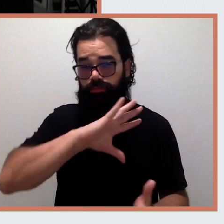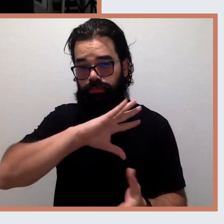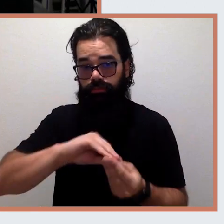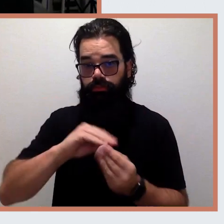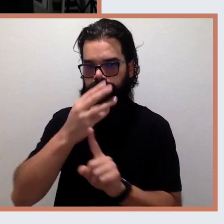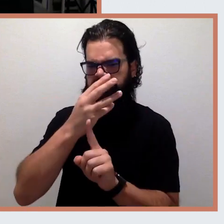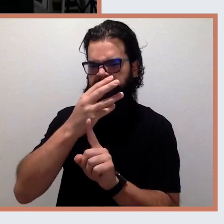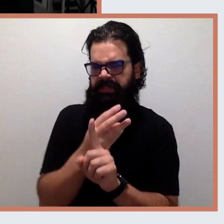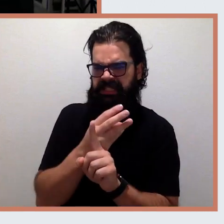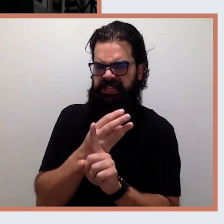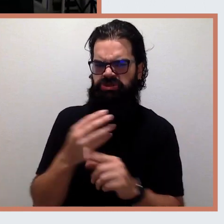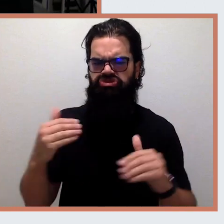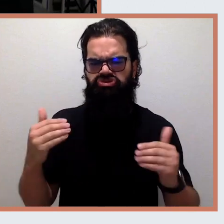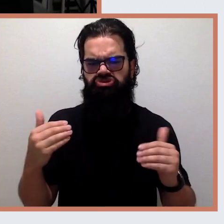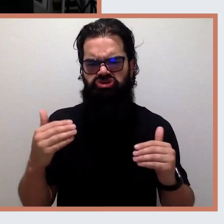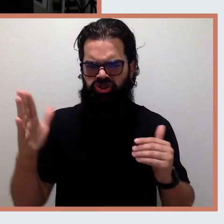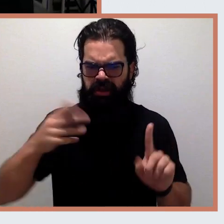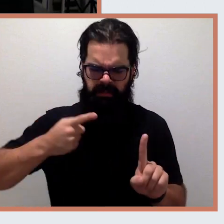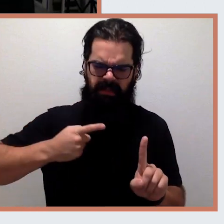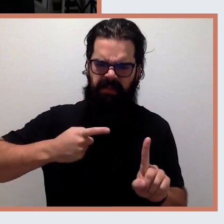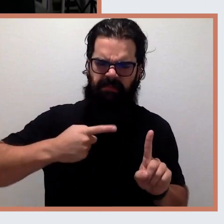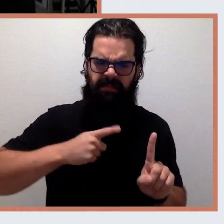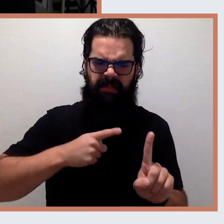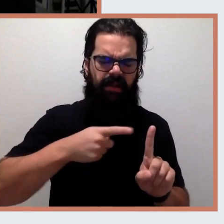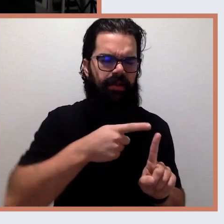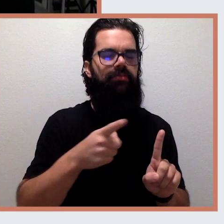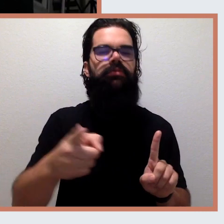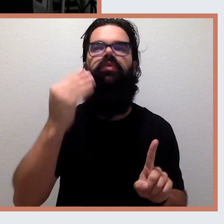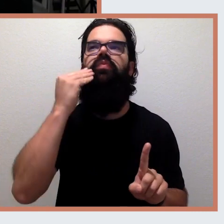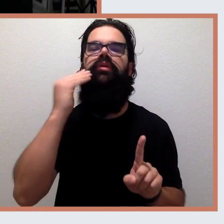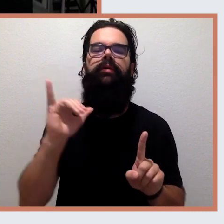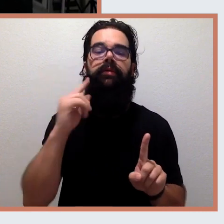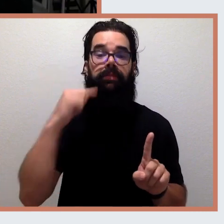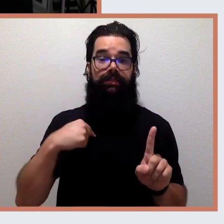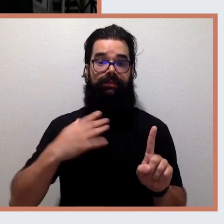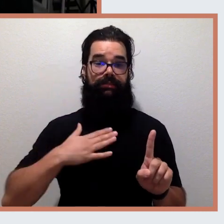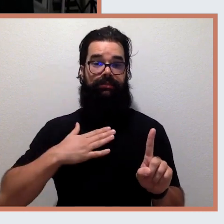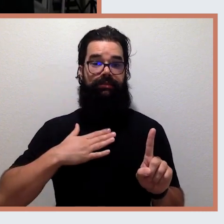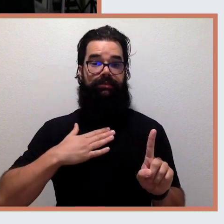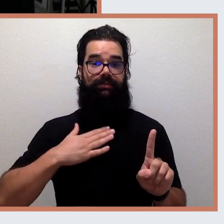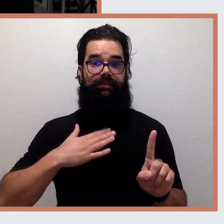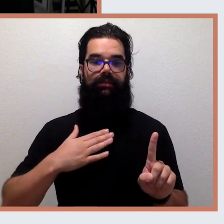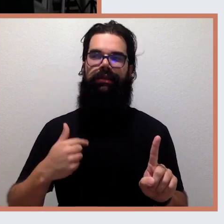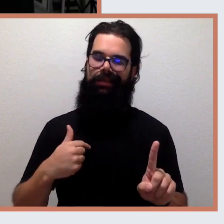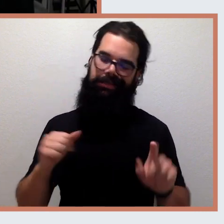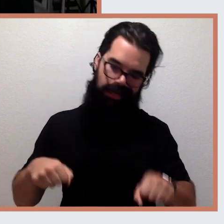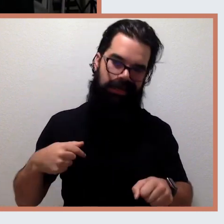The Navy course that's six months, but they gave us a smidgen of it that, you know, for me,